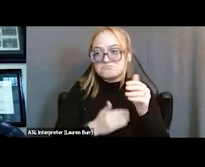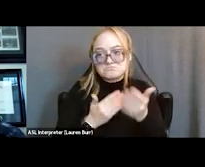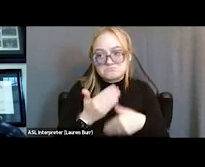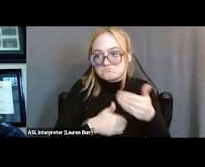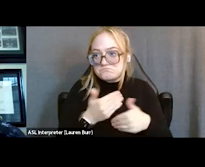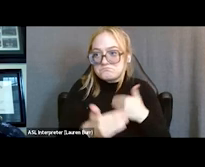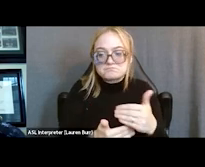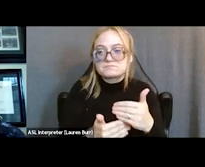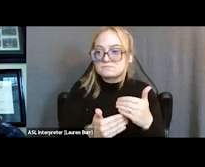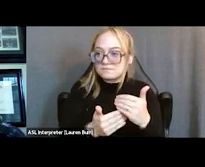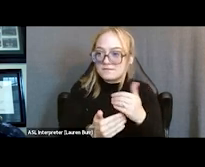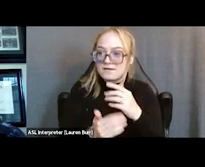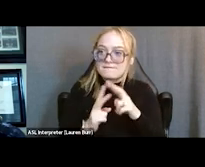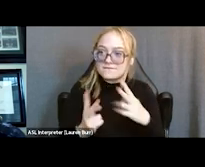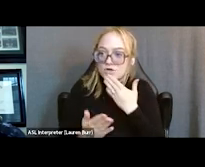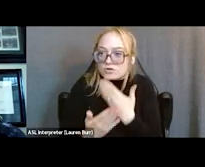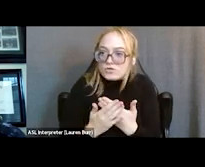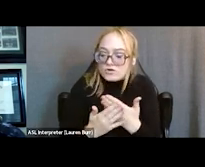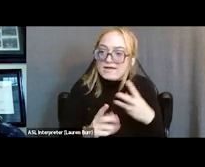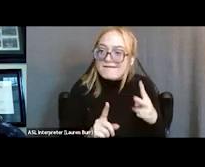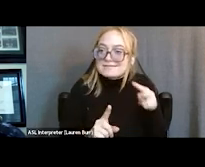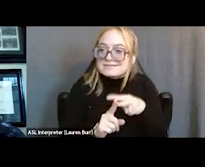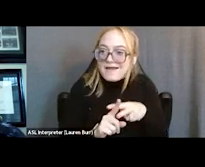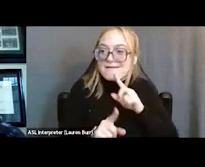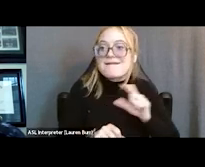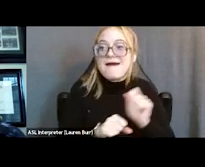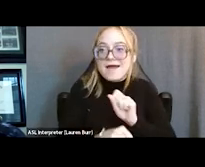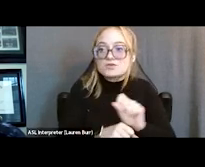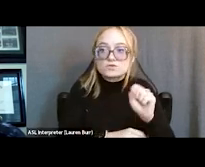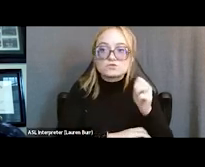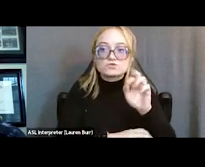assigning a actual SOAR medical examiner to that claim.